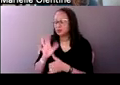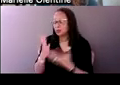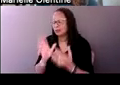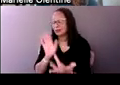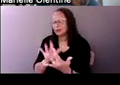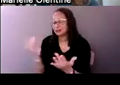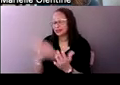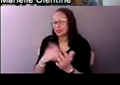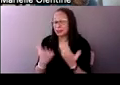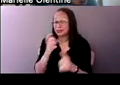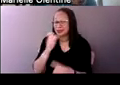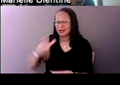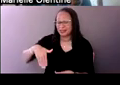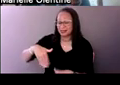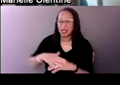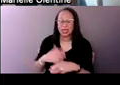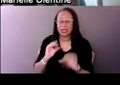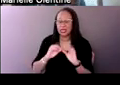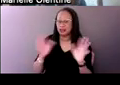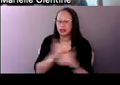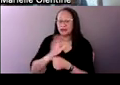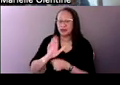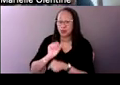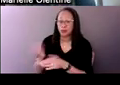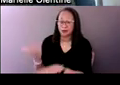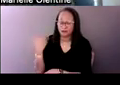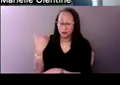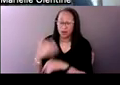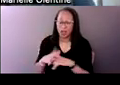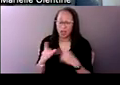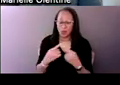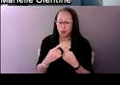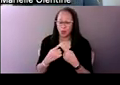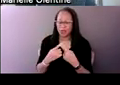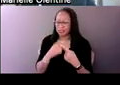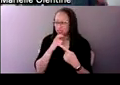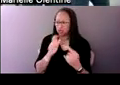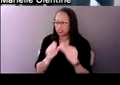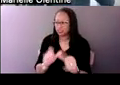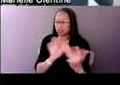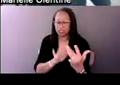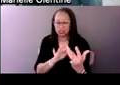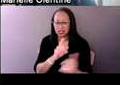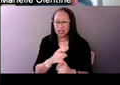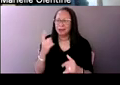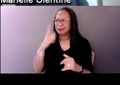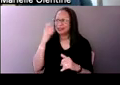really well supported by a programmer from a film